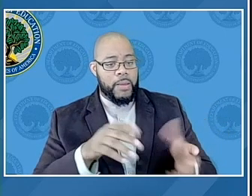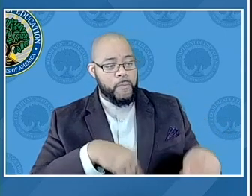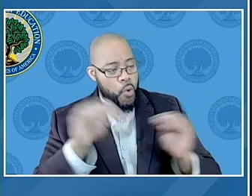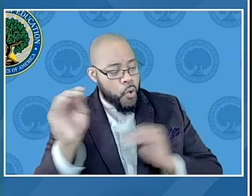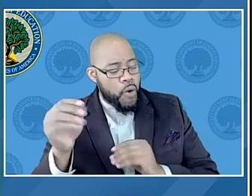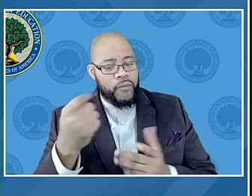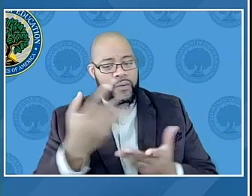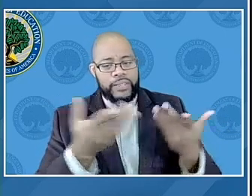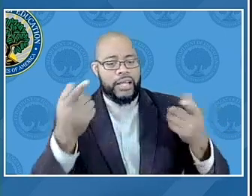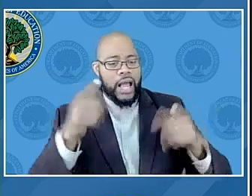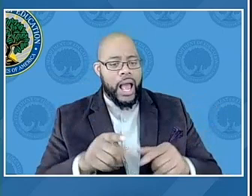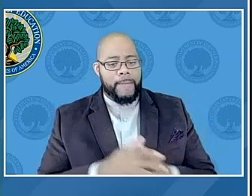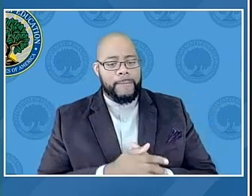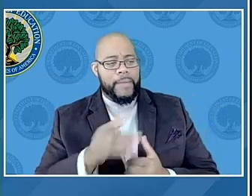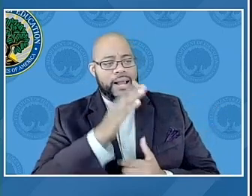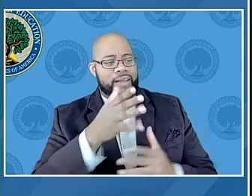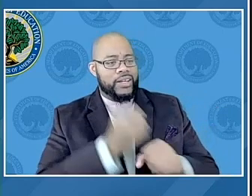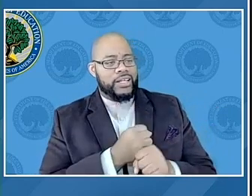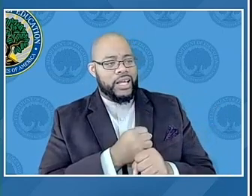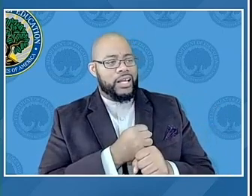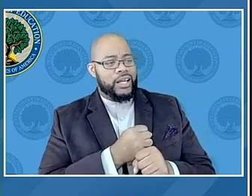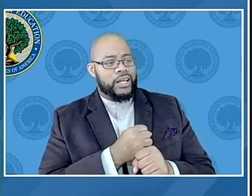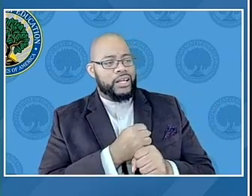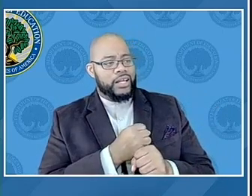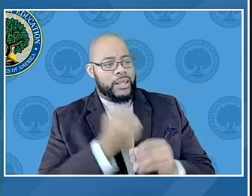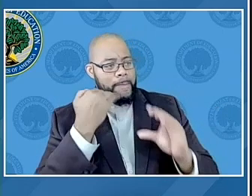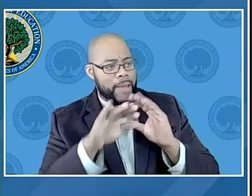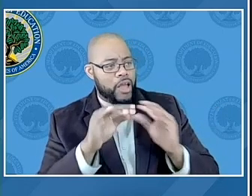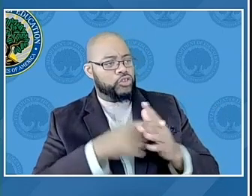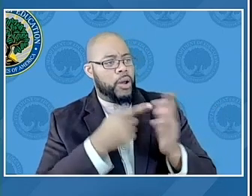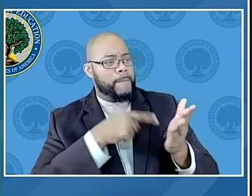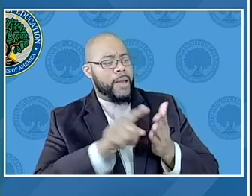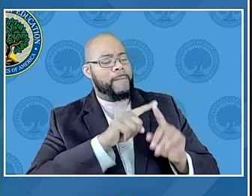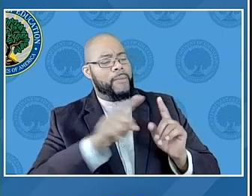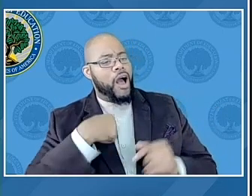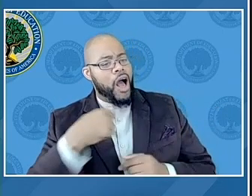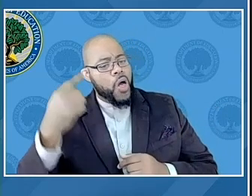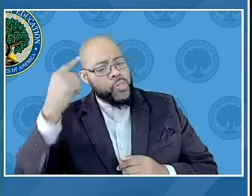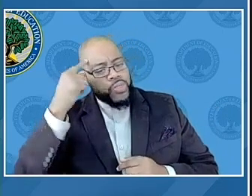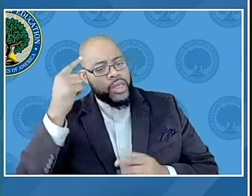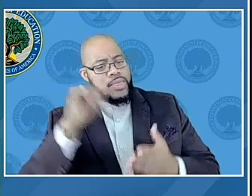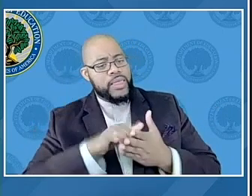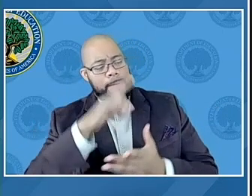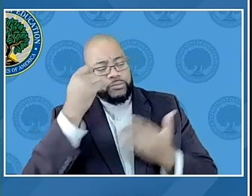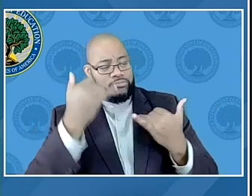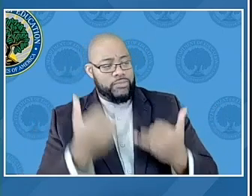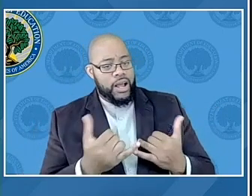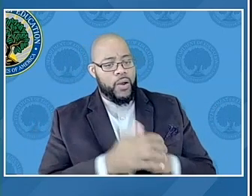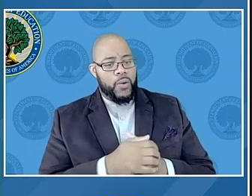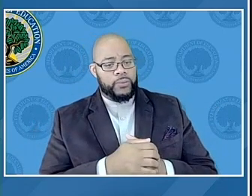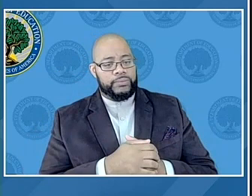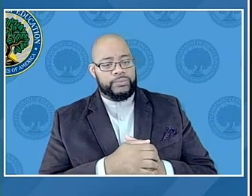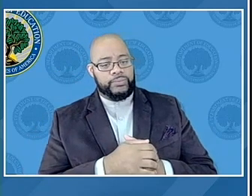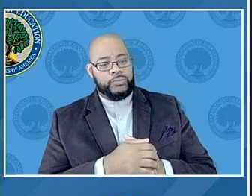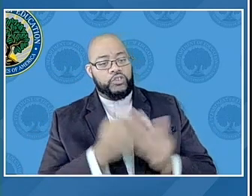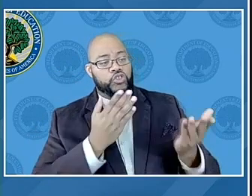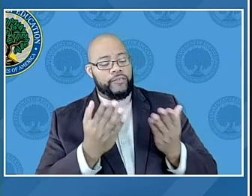and they never get the correspondence to start their payments, but I think, because now that these services that I've seen,